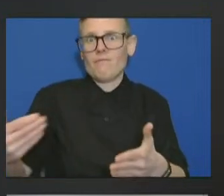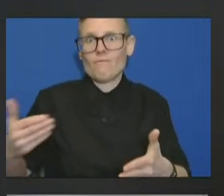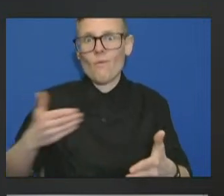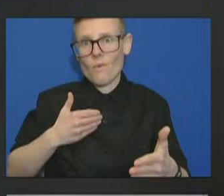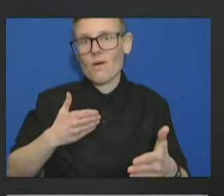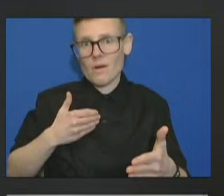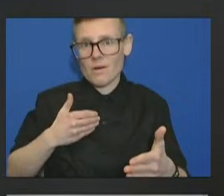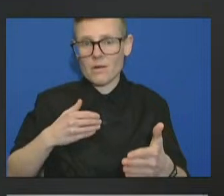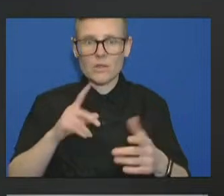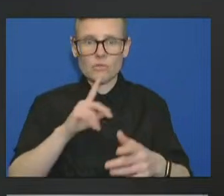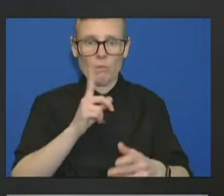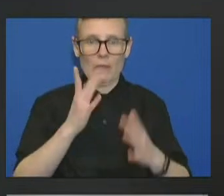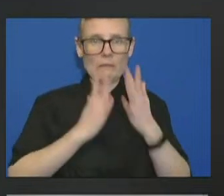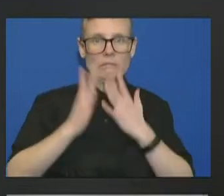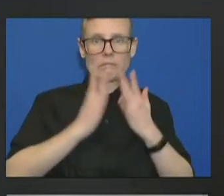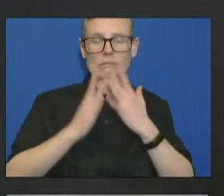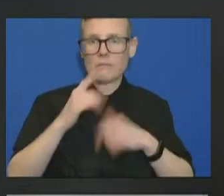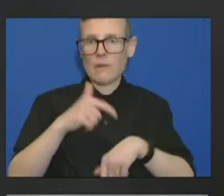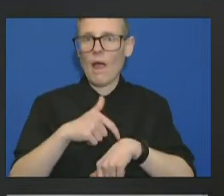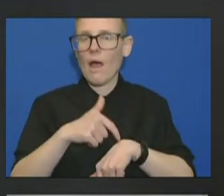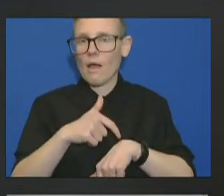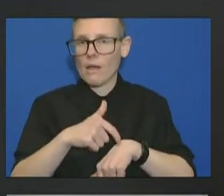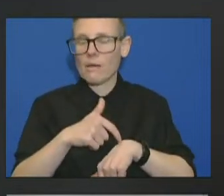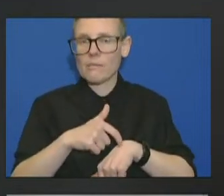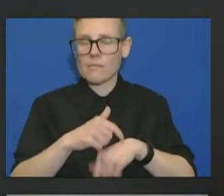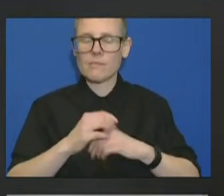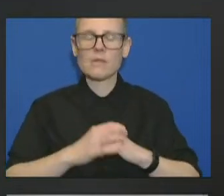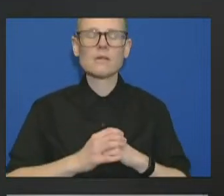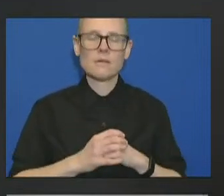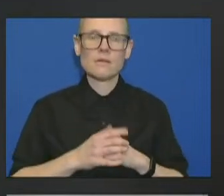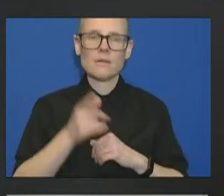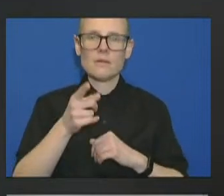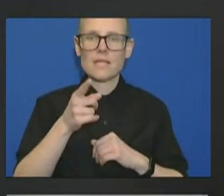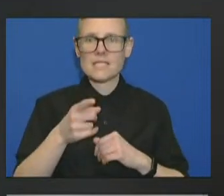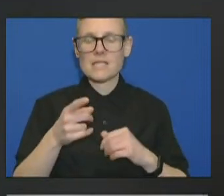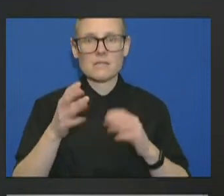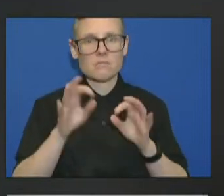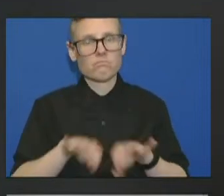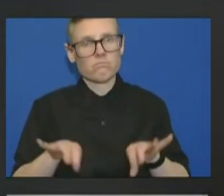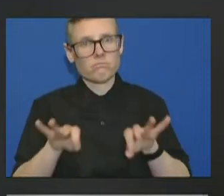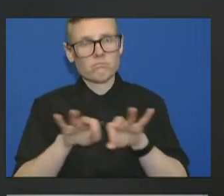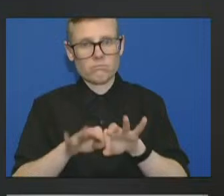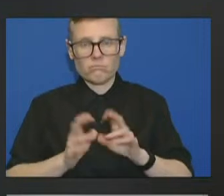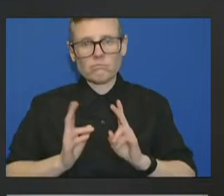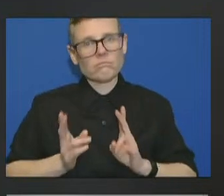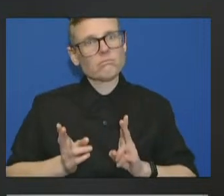thought out very well, at least a year plus in advance, which